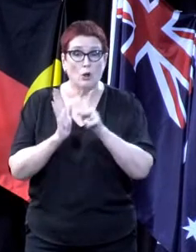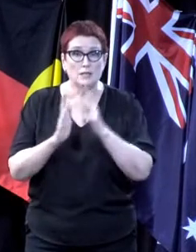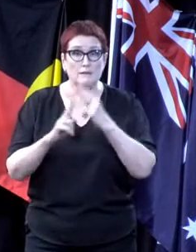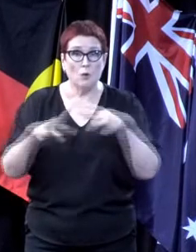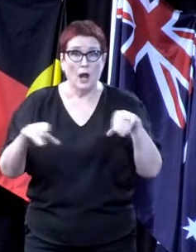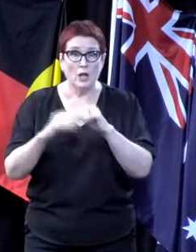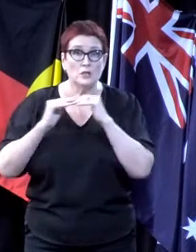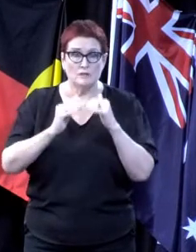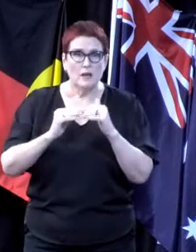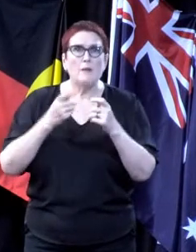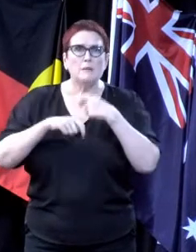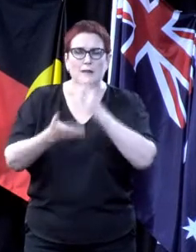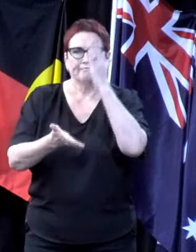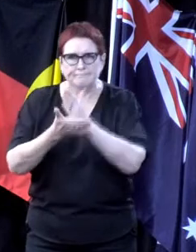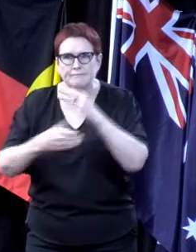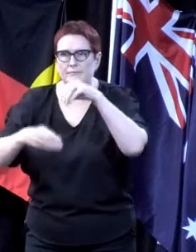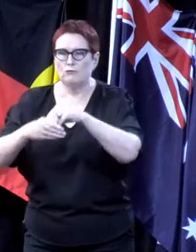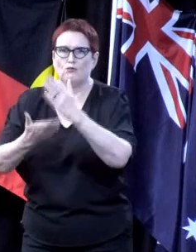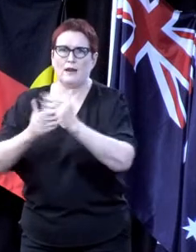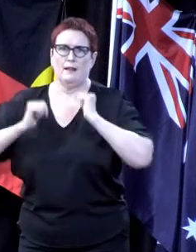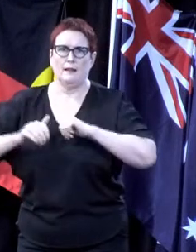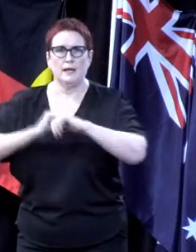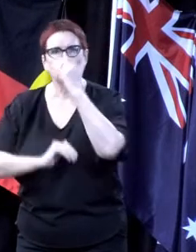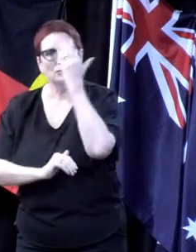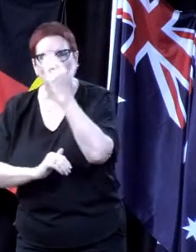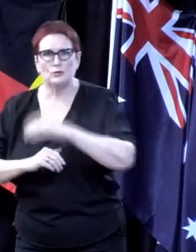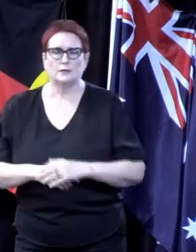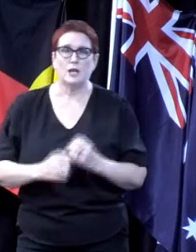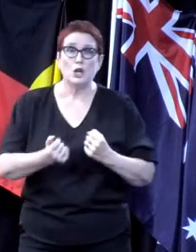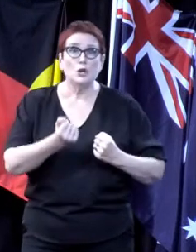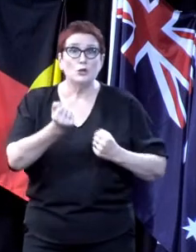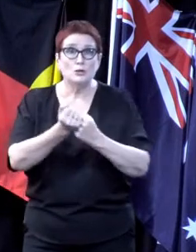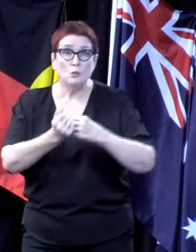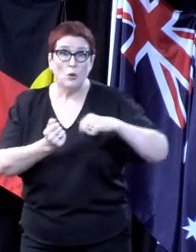into practice by supporting the capability and development of staff